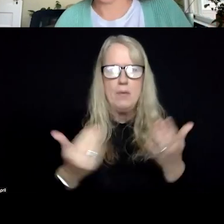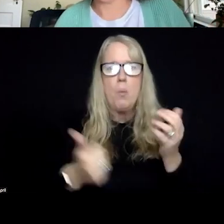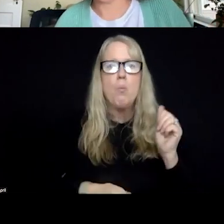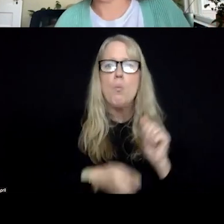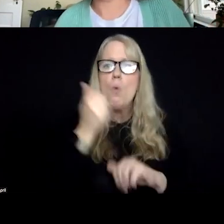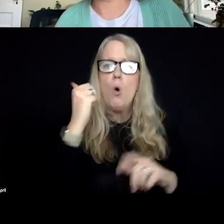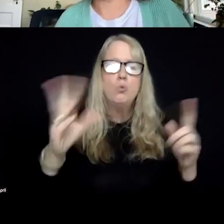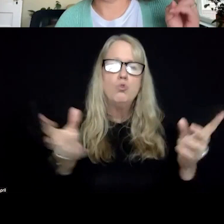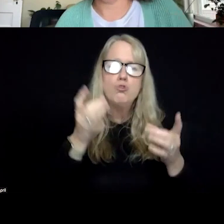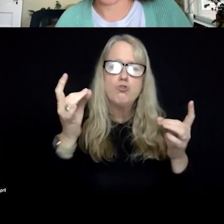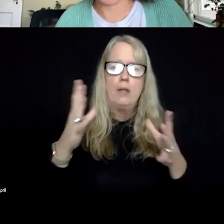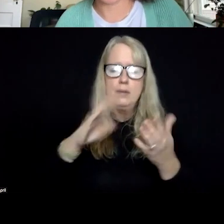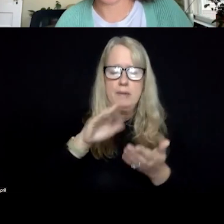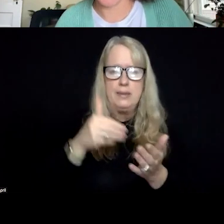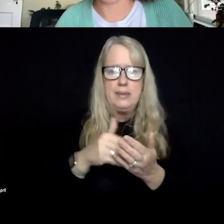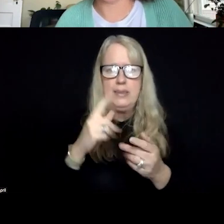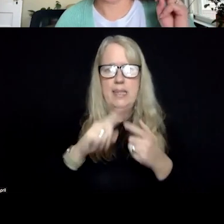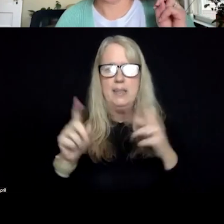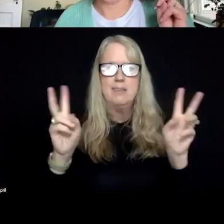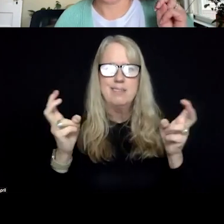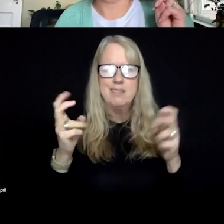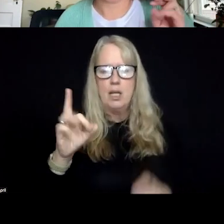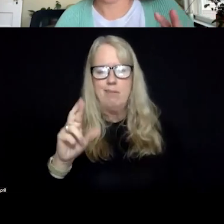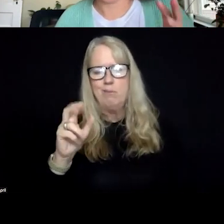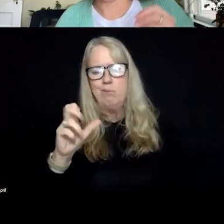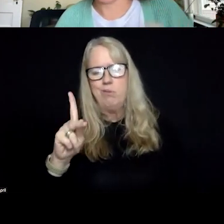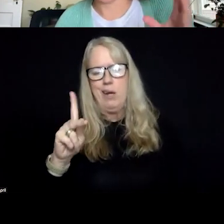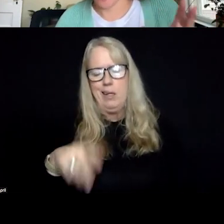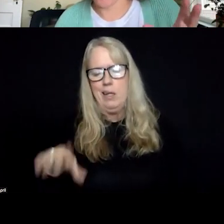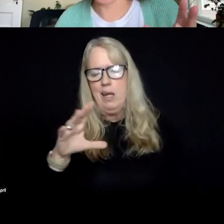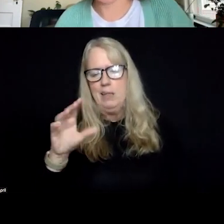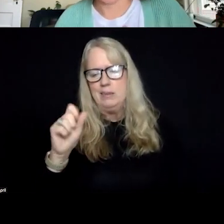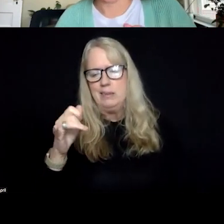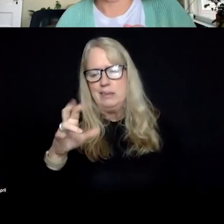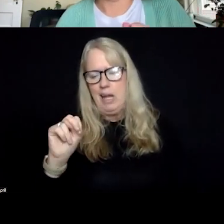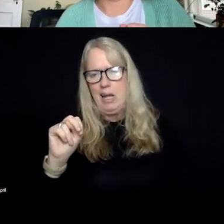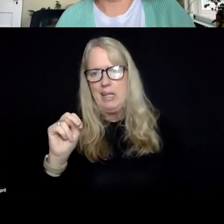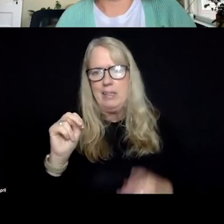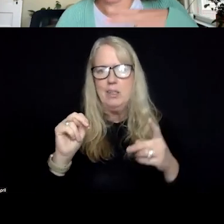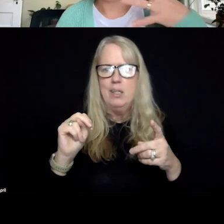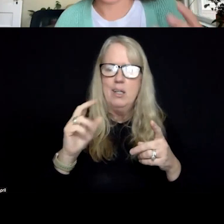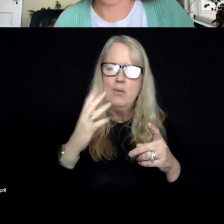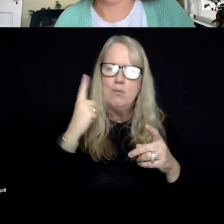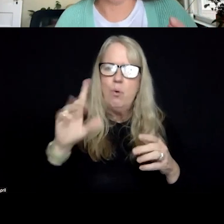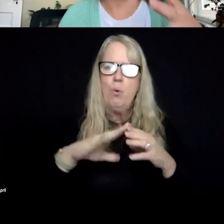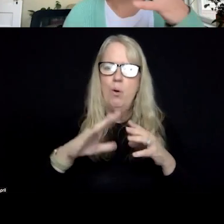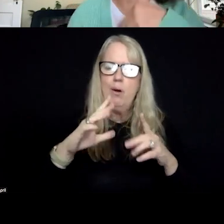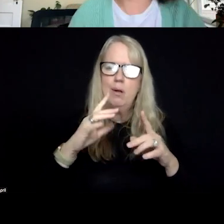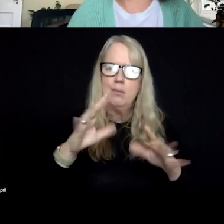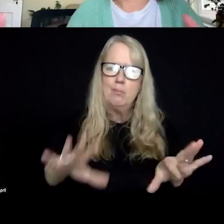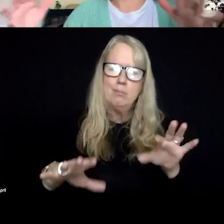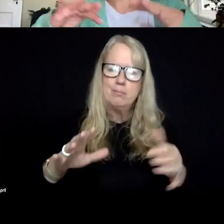HAVE, WHAT I WOULD CONSIDER, A FRANKENSTEIN CRM PICK UP CALLS.